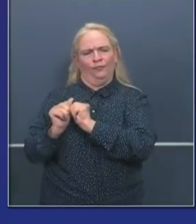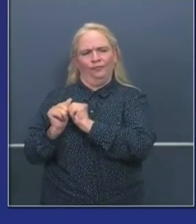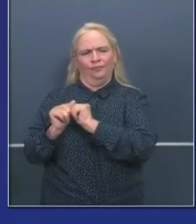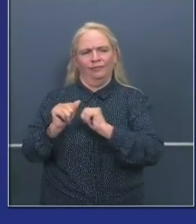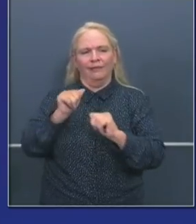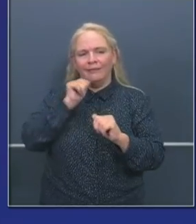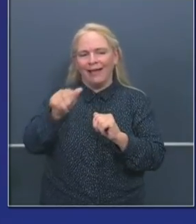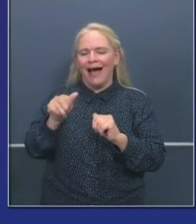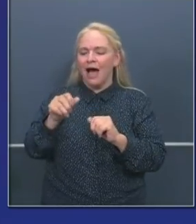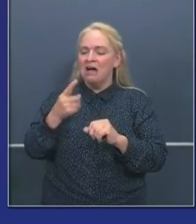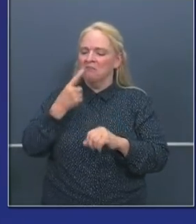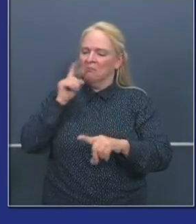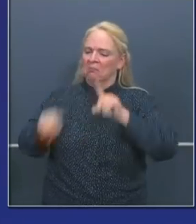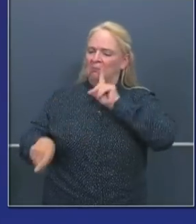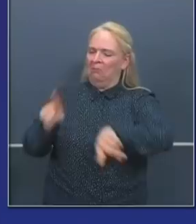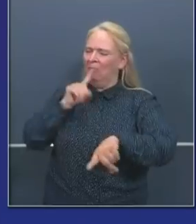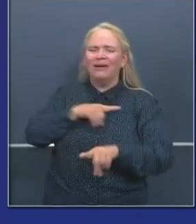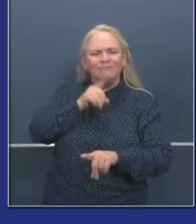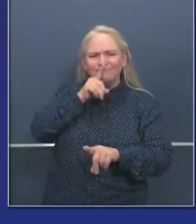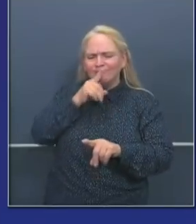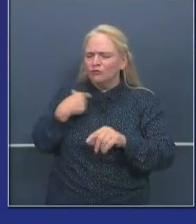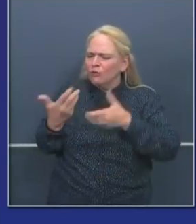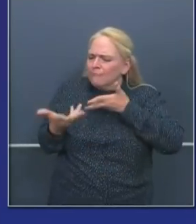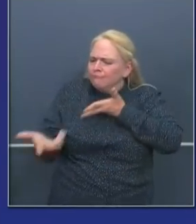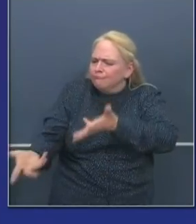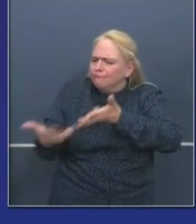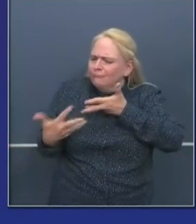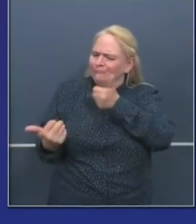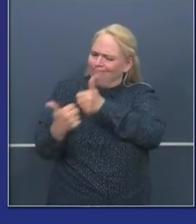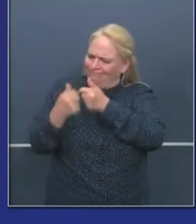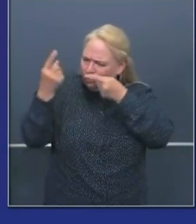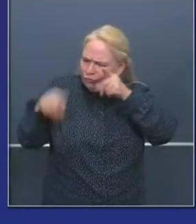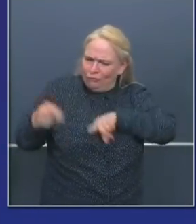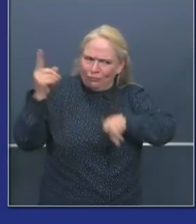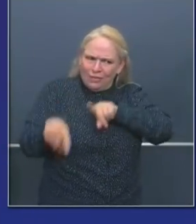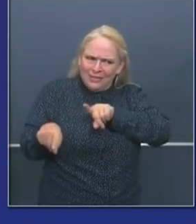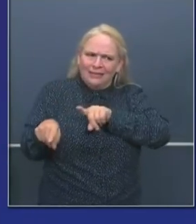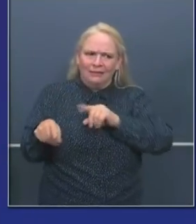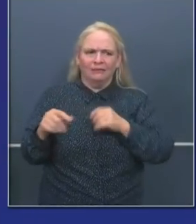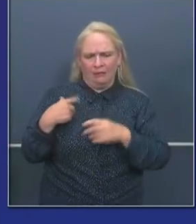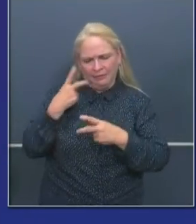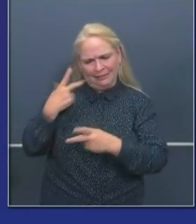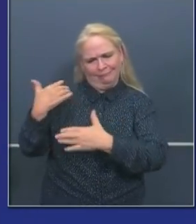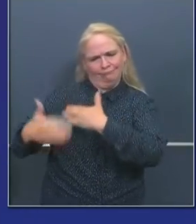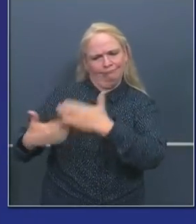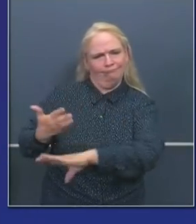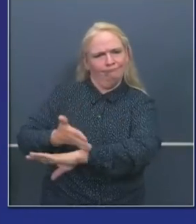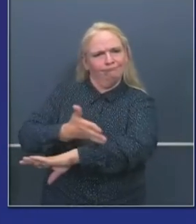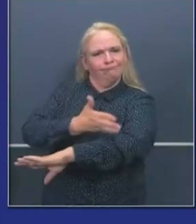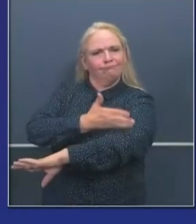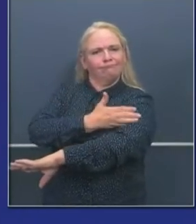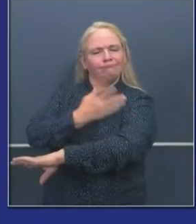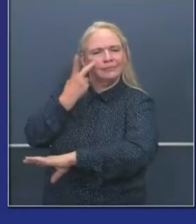OTHER COUNTIES AND THE PARTNERSHIP AND WE RESERVE THE